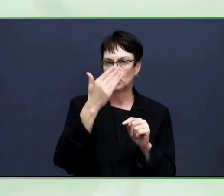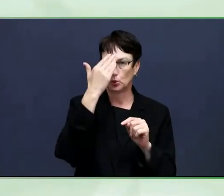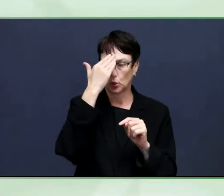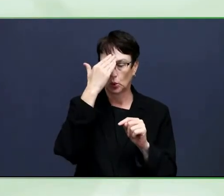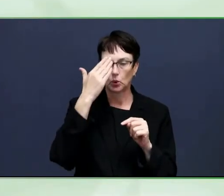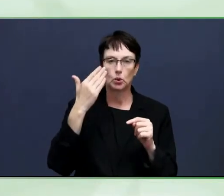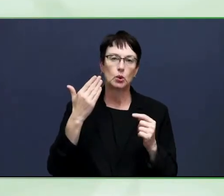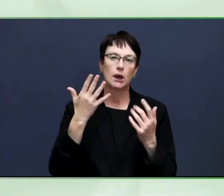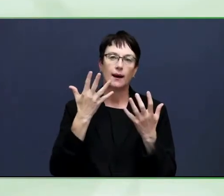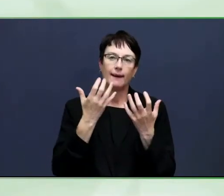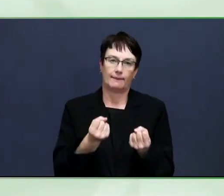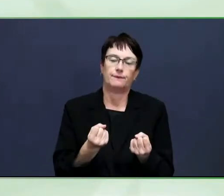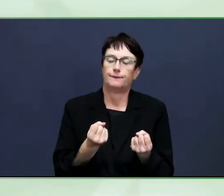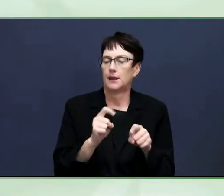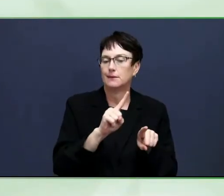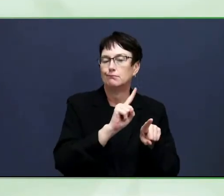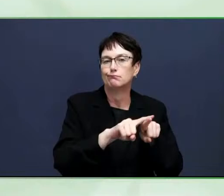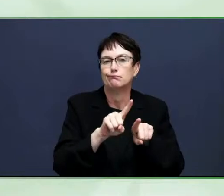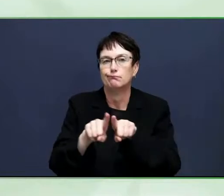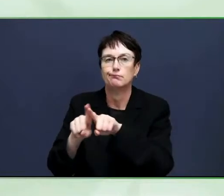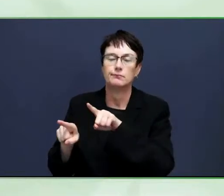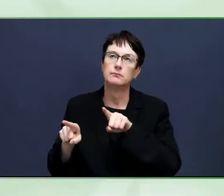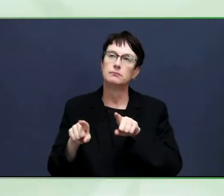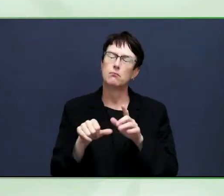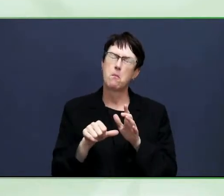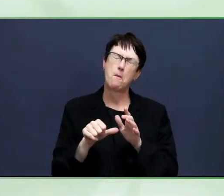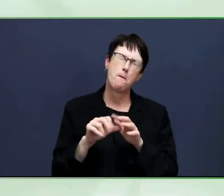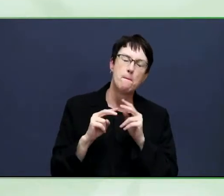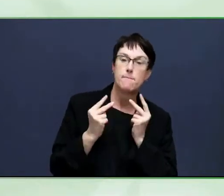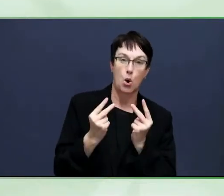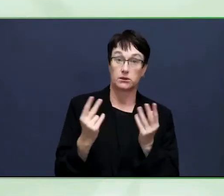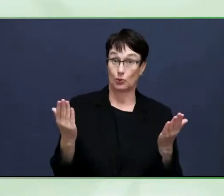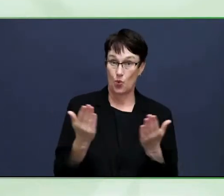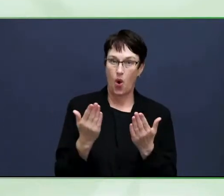As Caroline says, fashion is more than clothing.